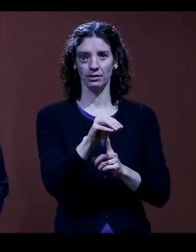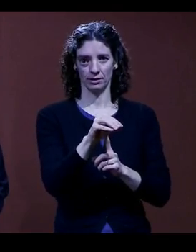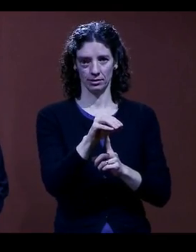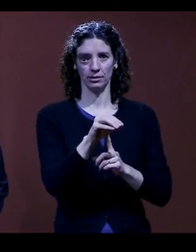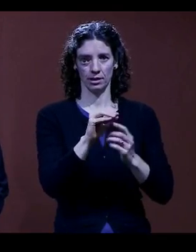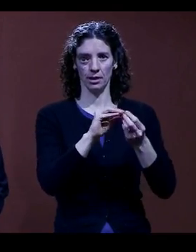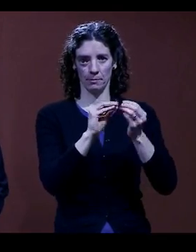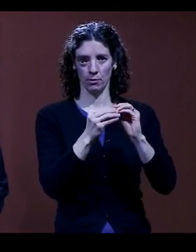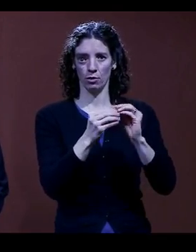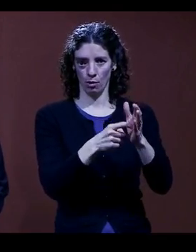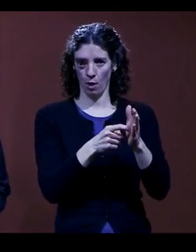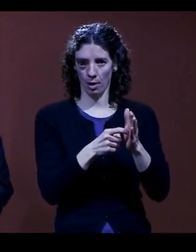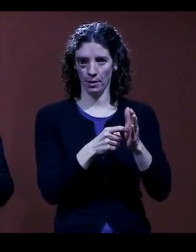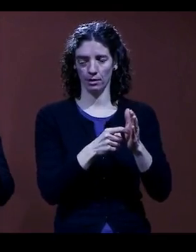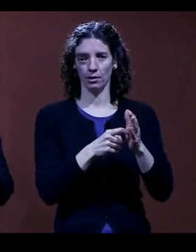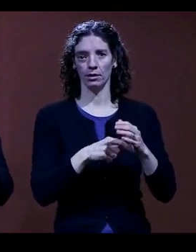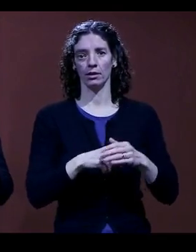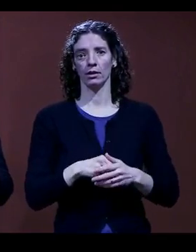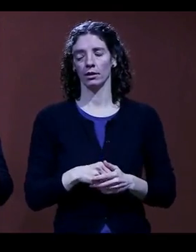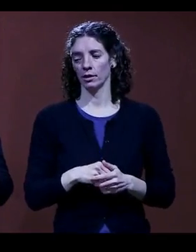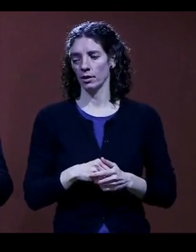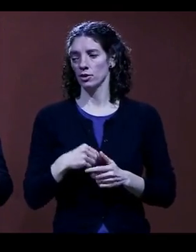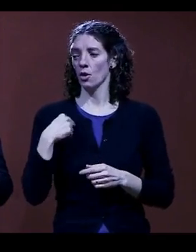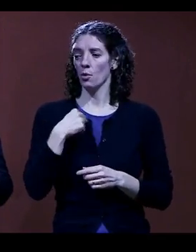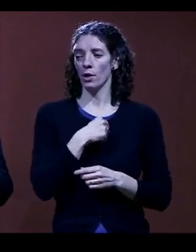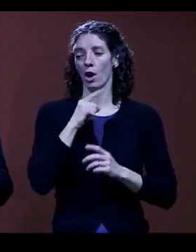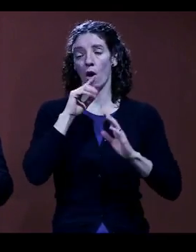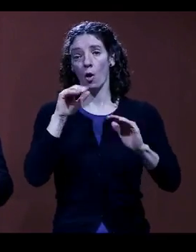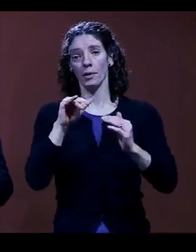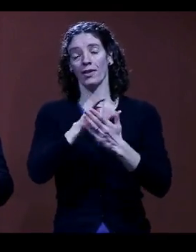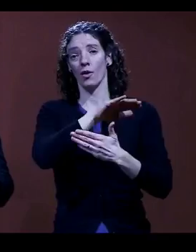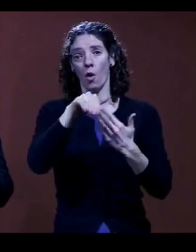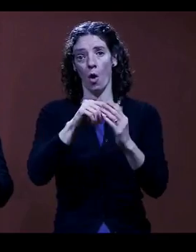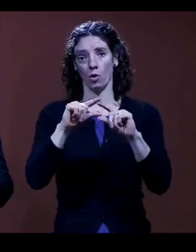So you're looking to make sure that all the underrepresentative groups are represented